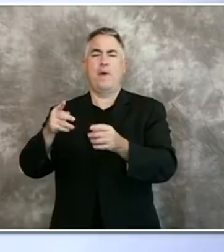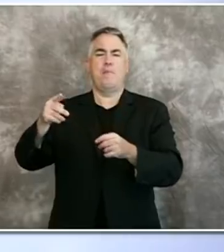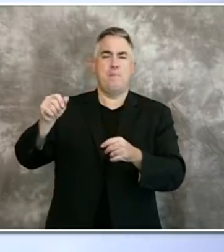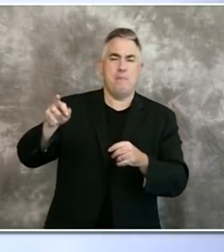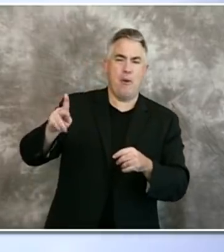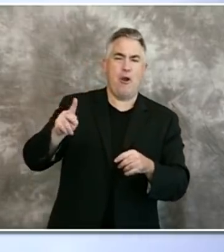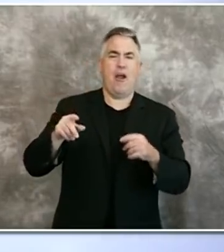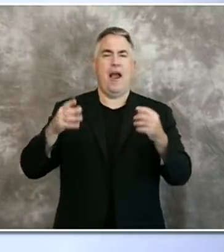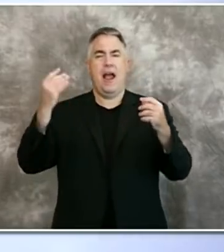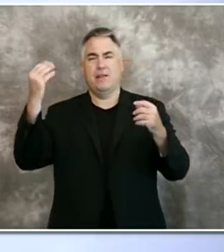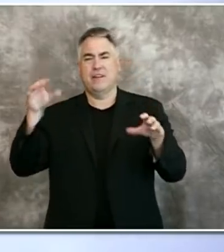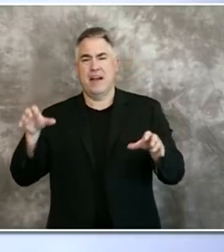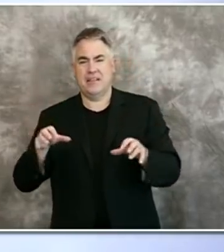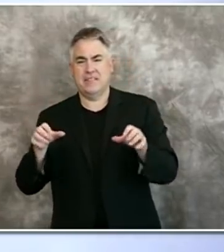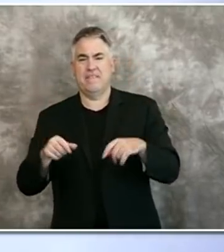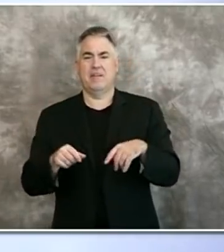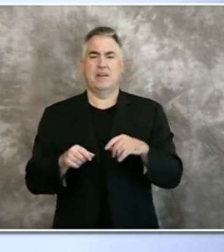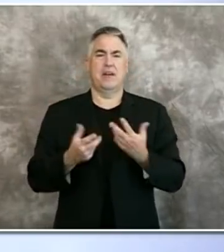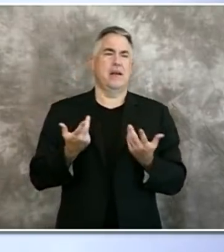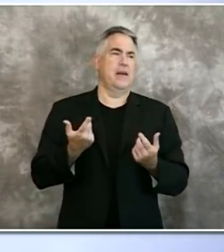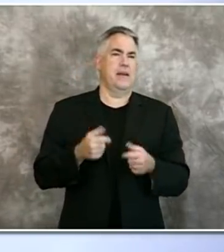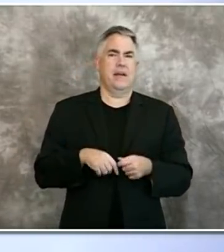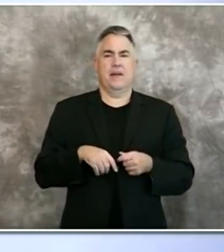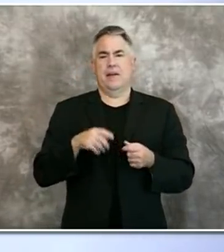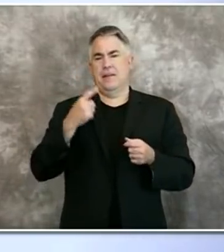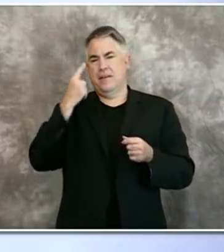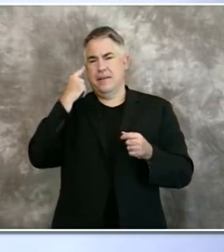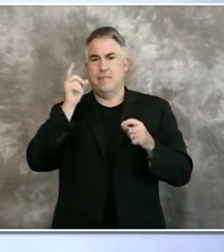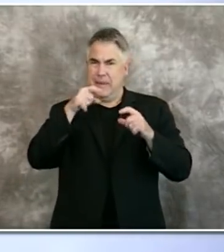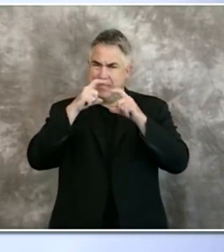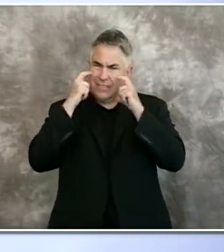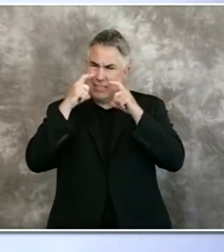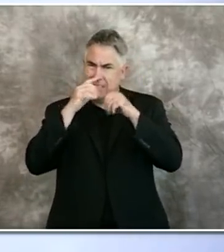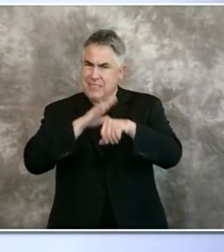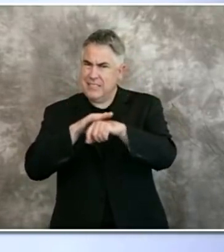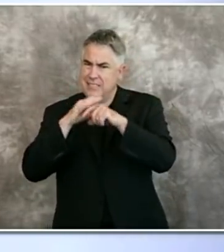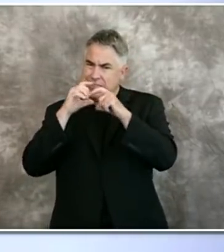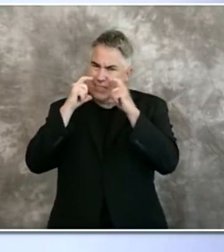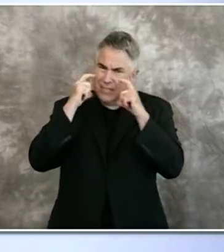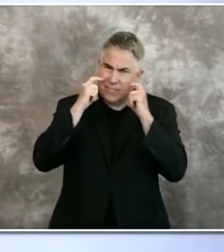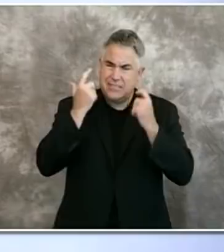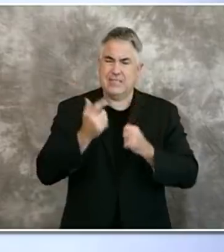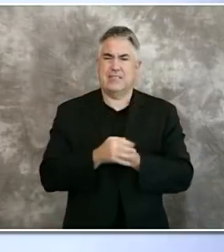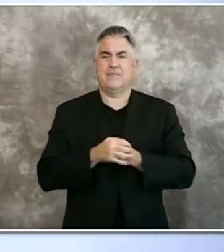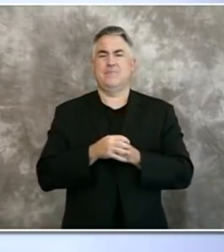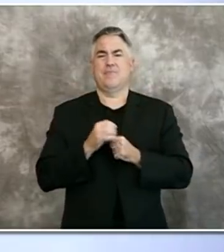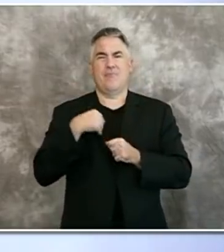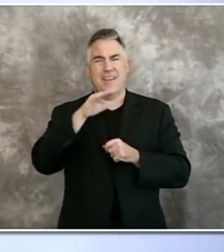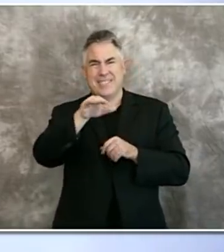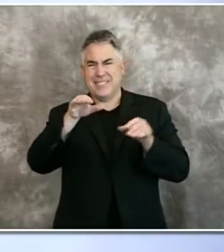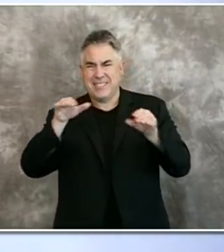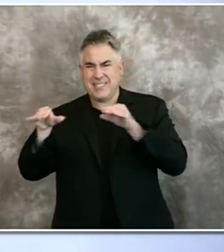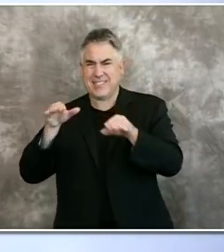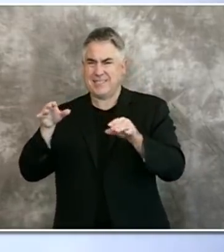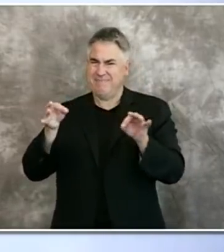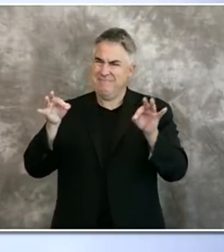IT THAT'S AS WE BEGIN TO ADAPT OUR V 8 YEARS AS WE STARTED OPENING UP PARTON EACH HAS AN OUTDOOR OPPORTUNITIES WE TALKED ABOUT THE VITAL IMPORTANCE THINK LIKE THE